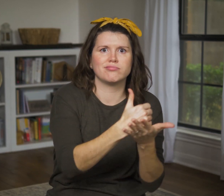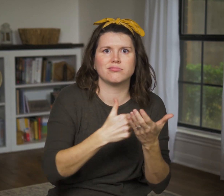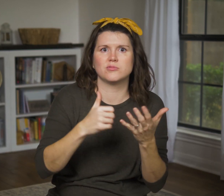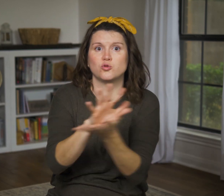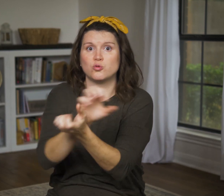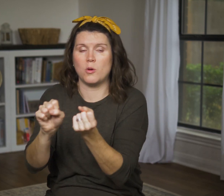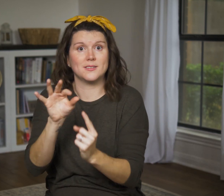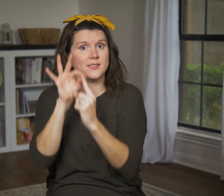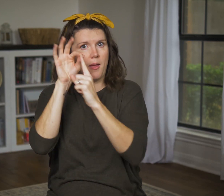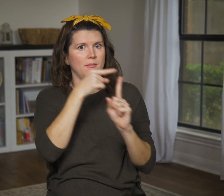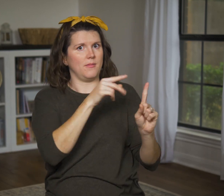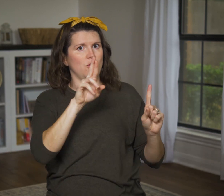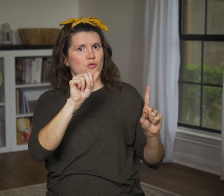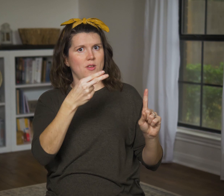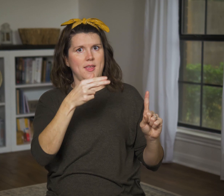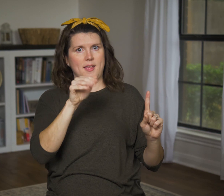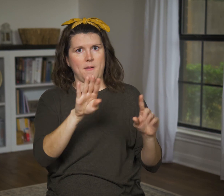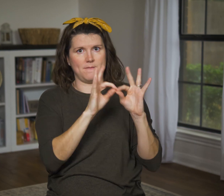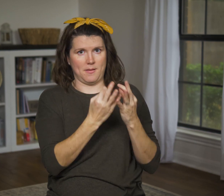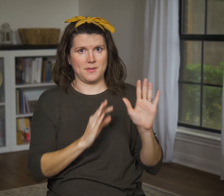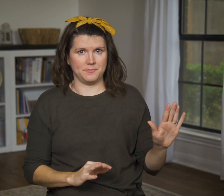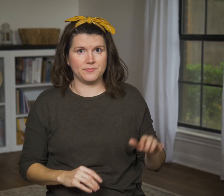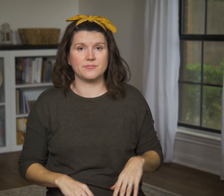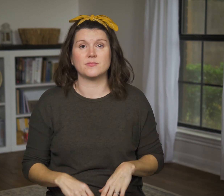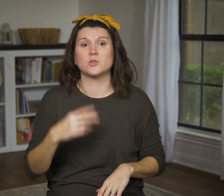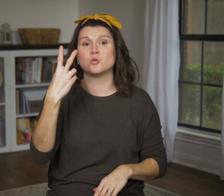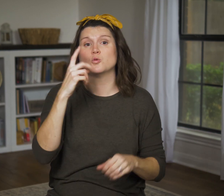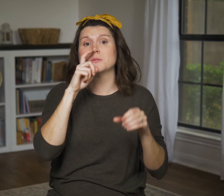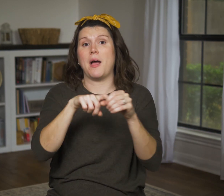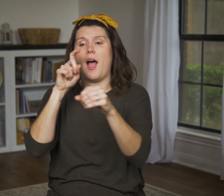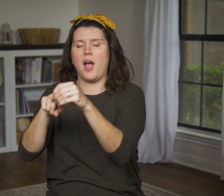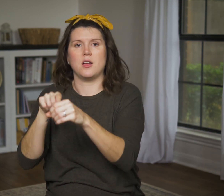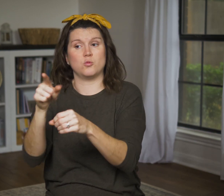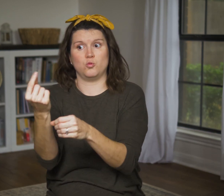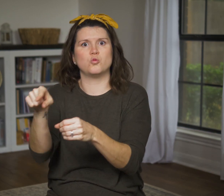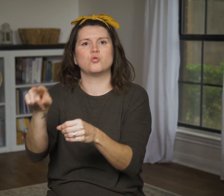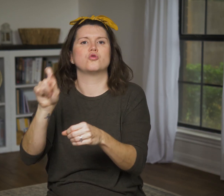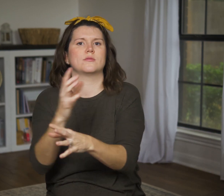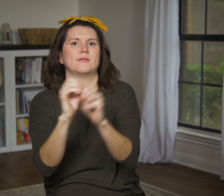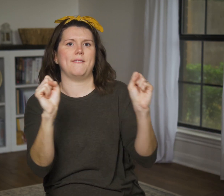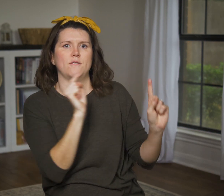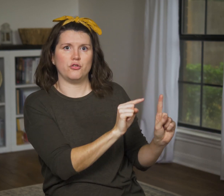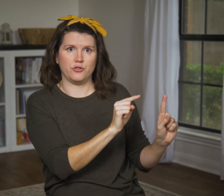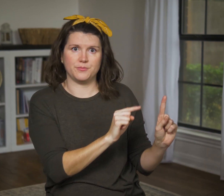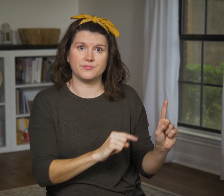and devote everything to destruction—except for Rahab’s family. The two spies are in charge of saving her.